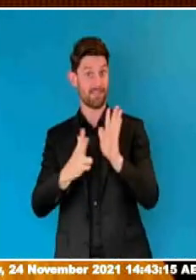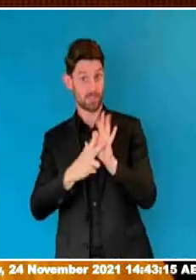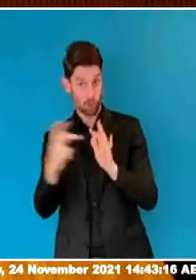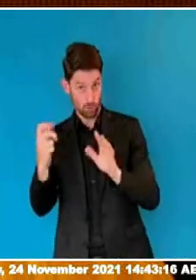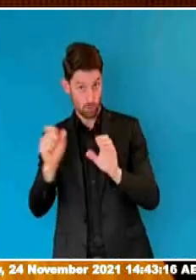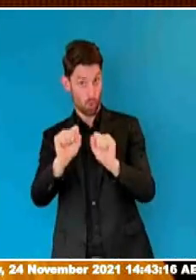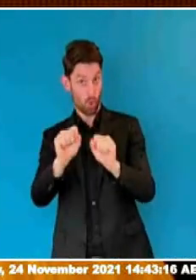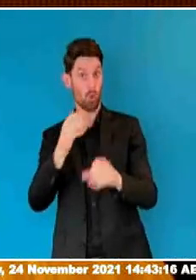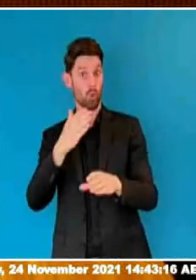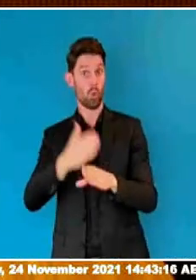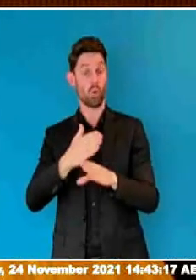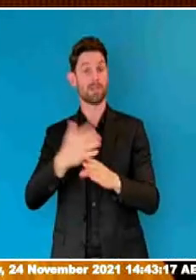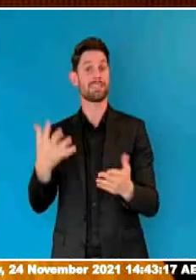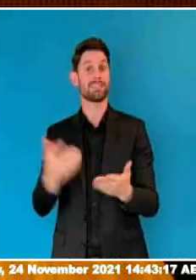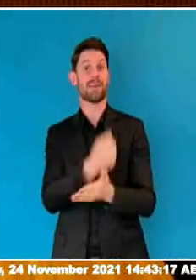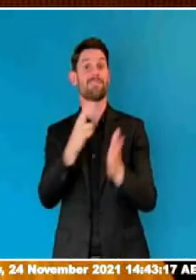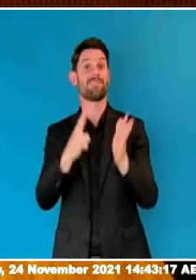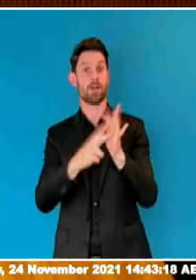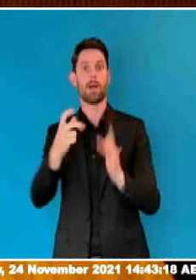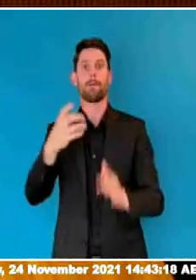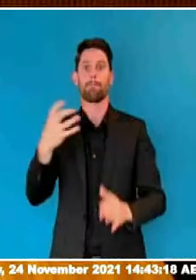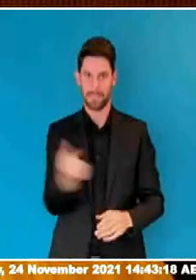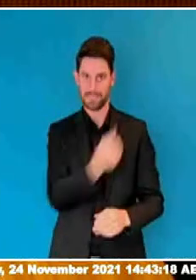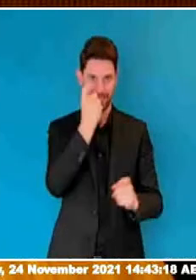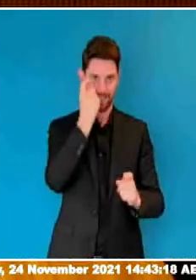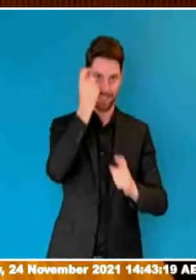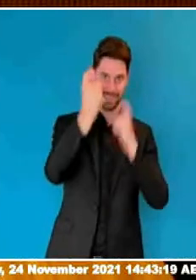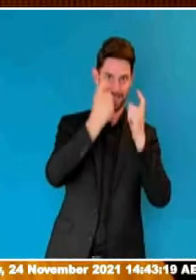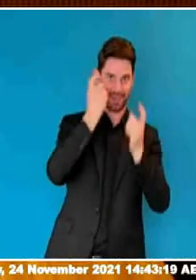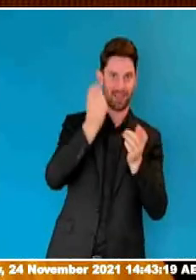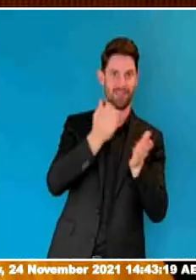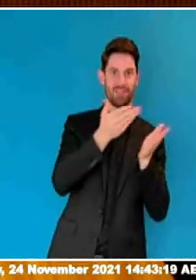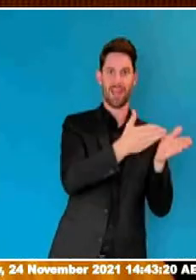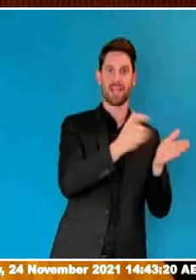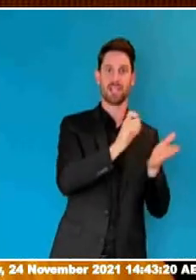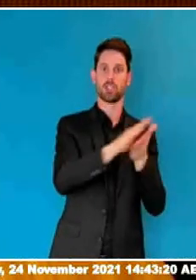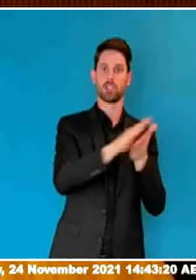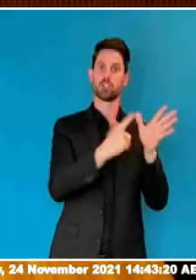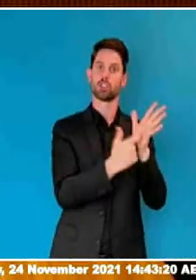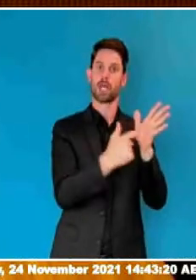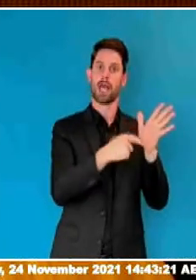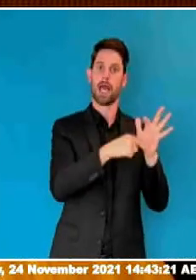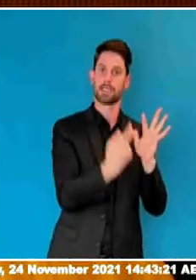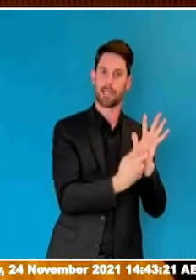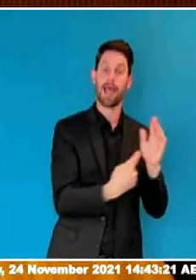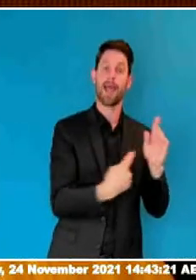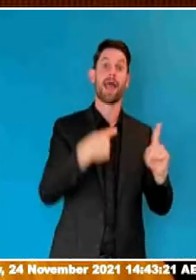Victoria has to have regard to the Charter and relevant human rights in performing its